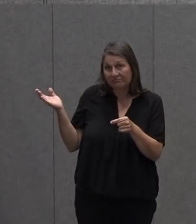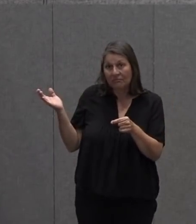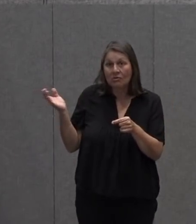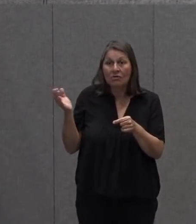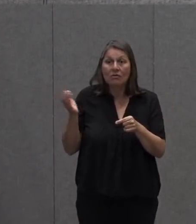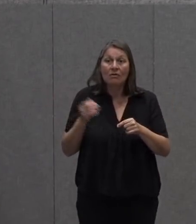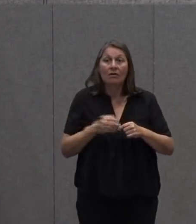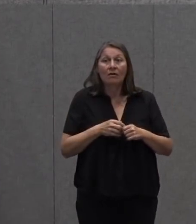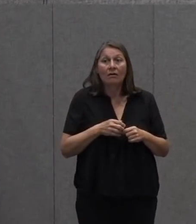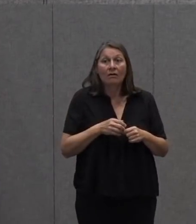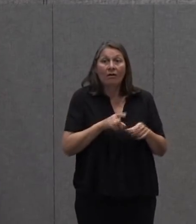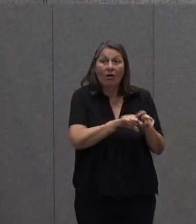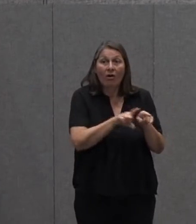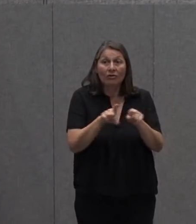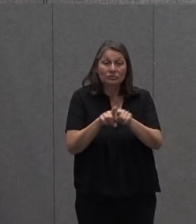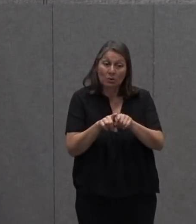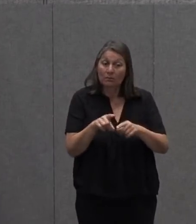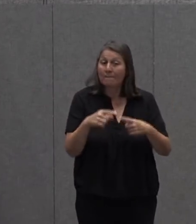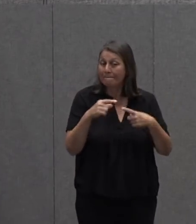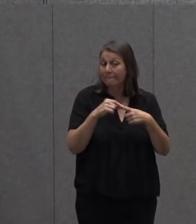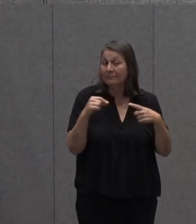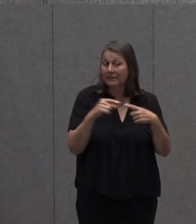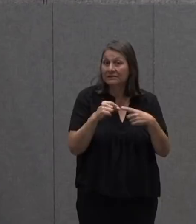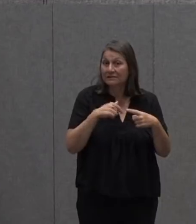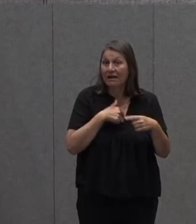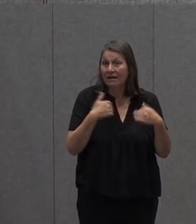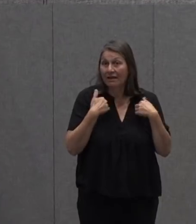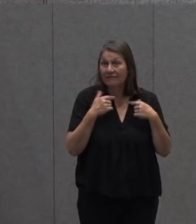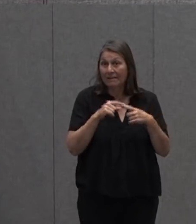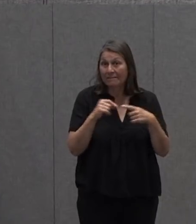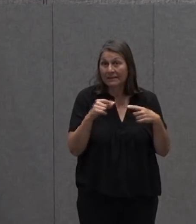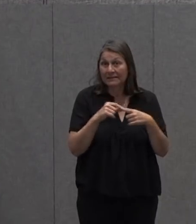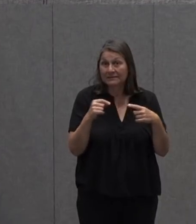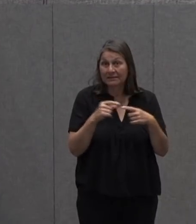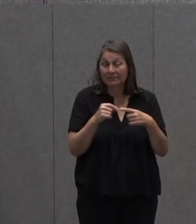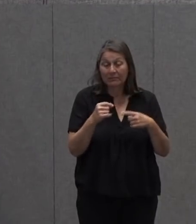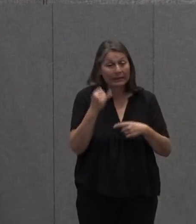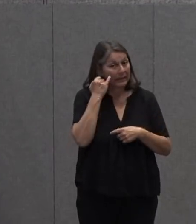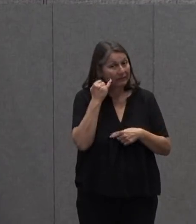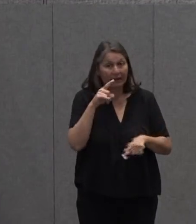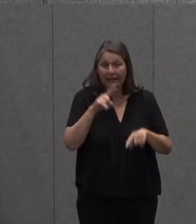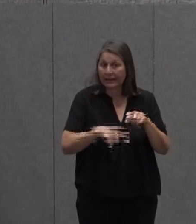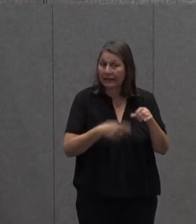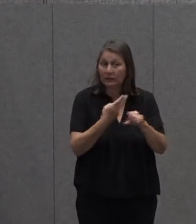I also have some dried beans, but if I wasn't able to use the food in my house.